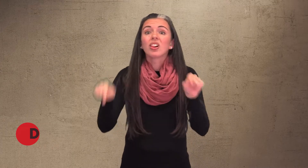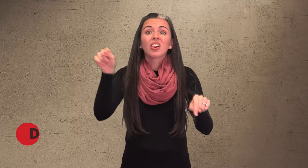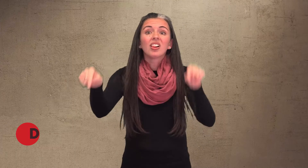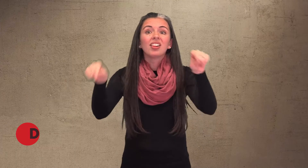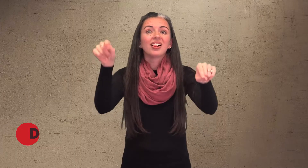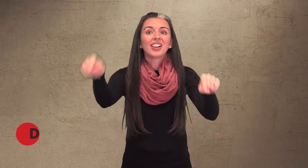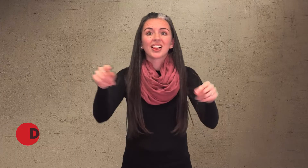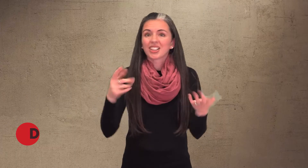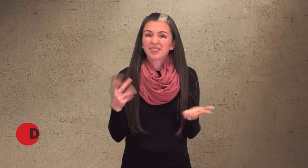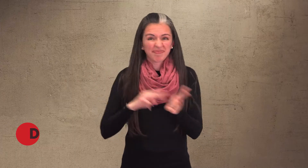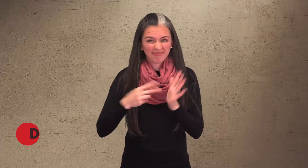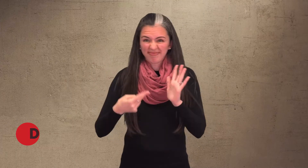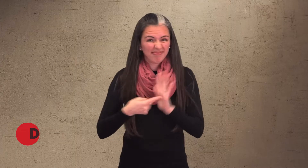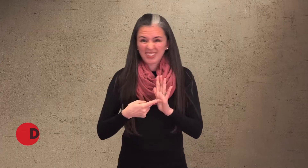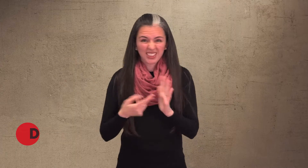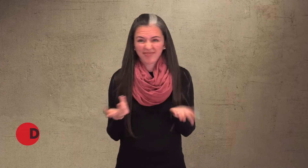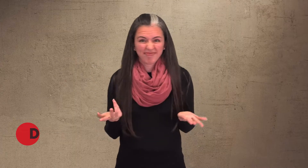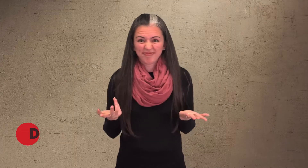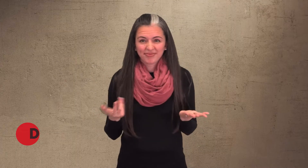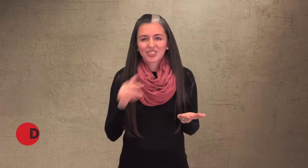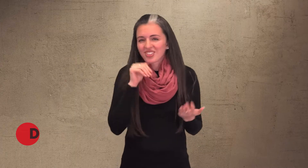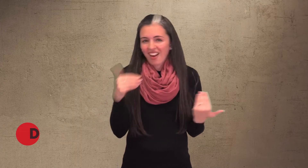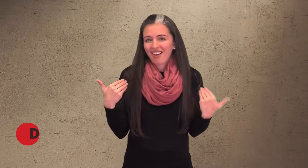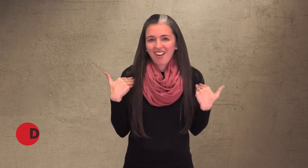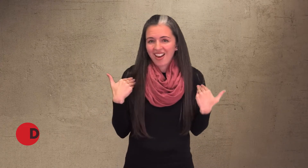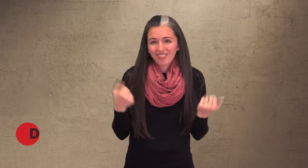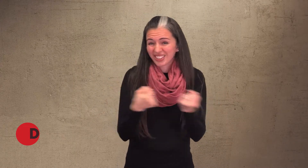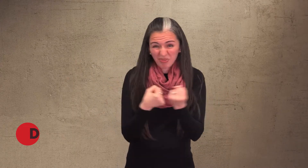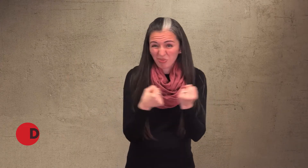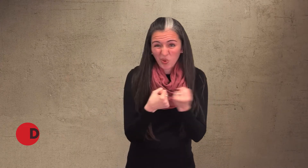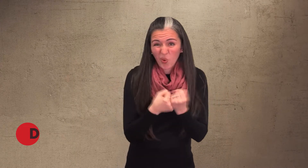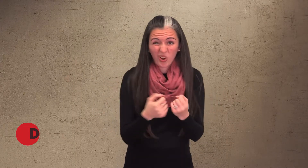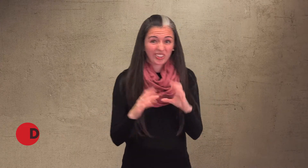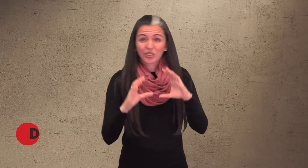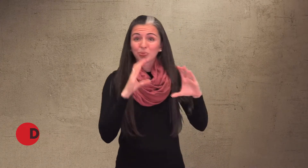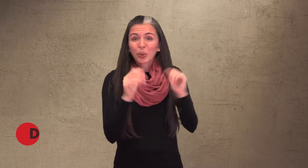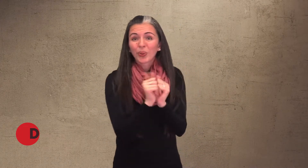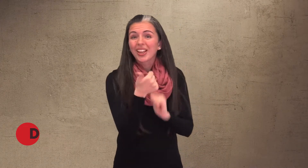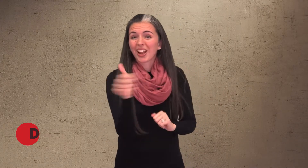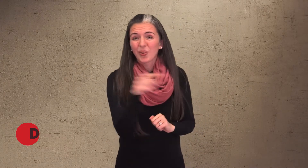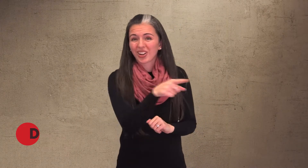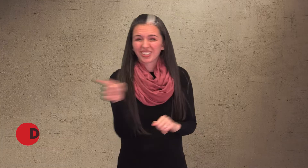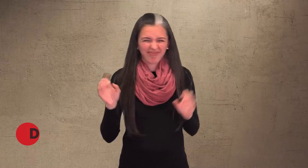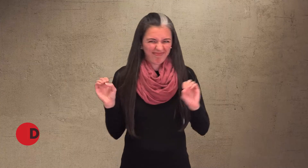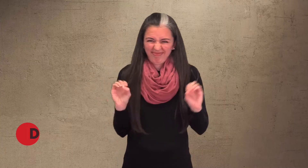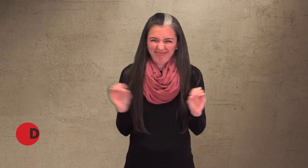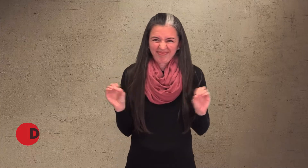they didn't have the support or communication with anyone,